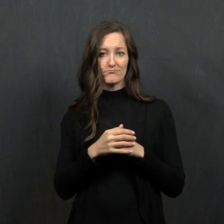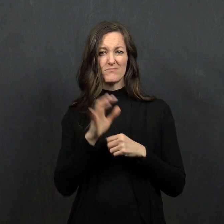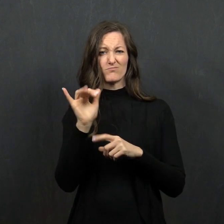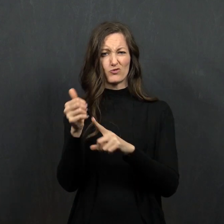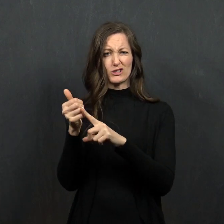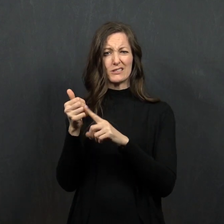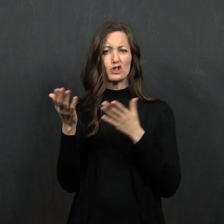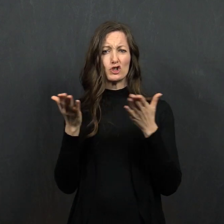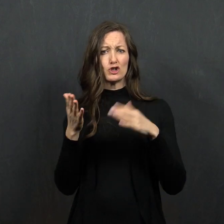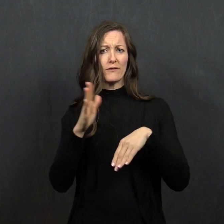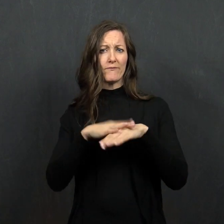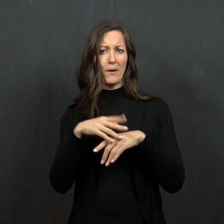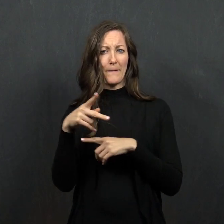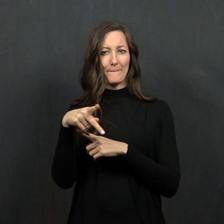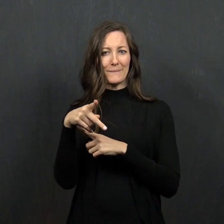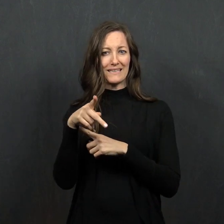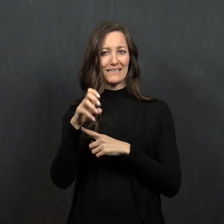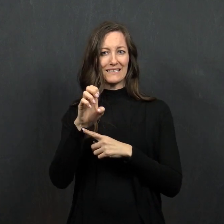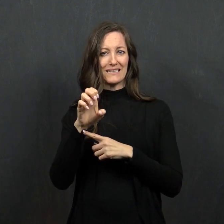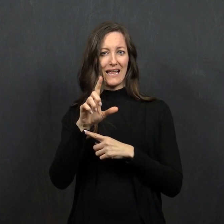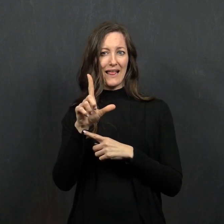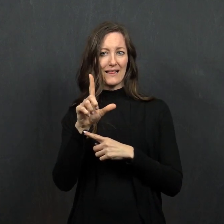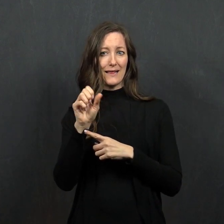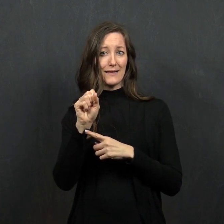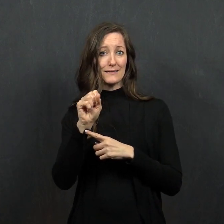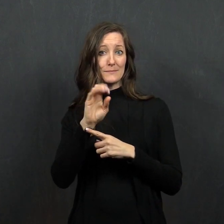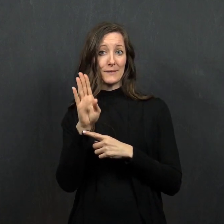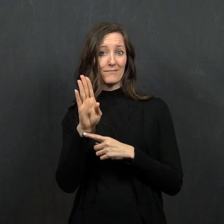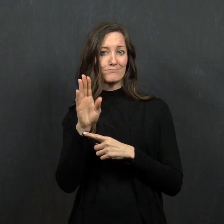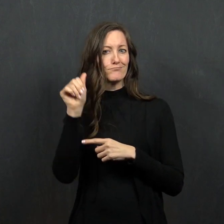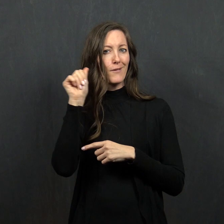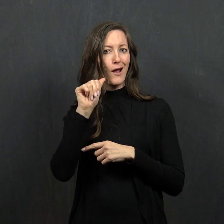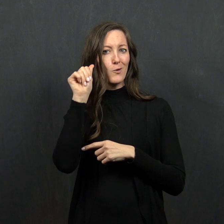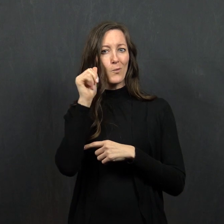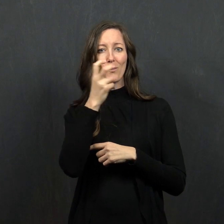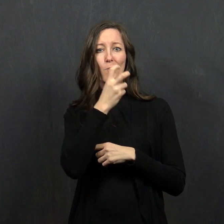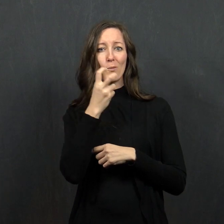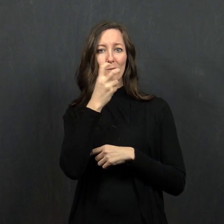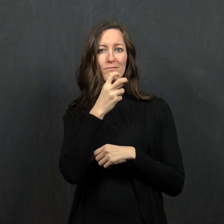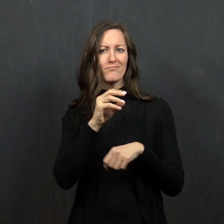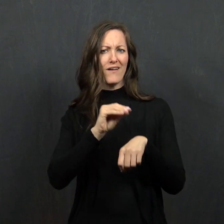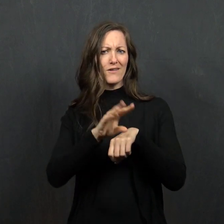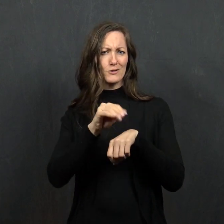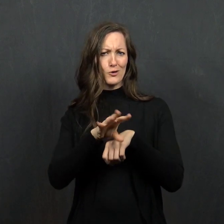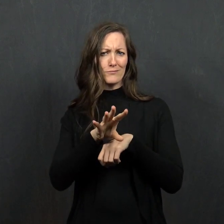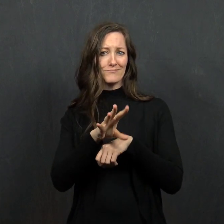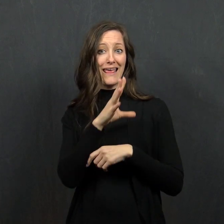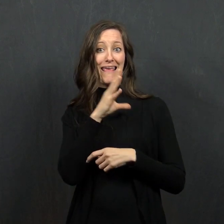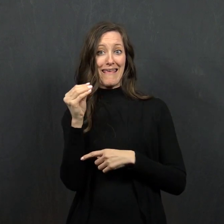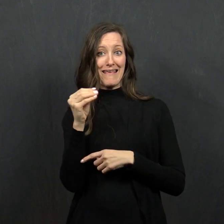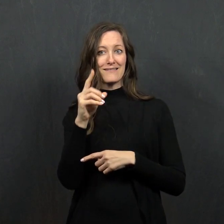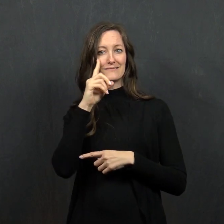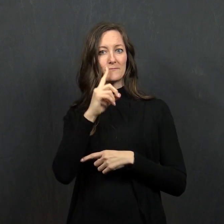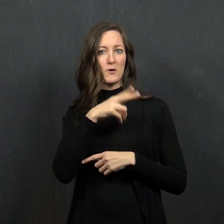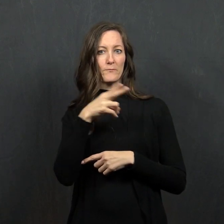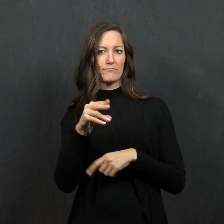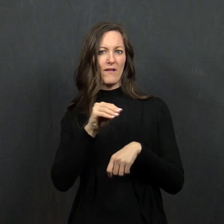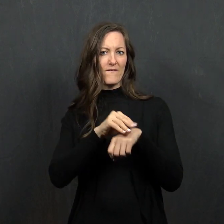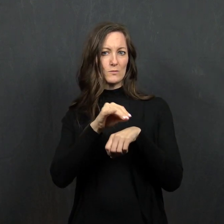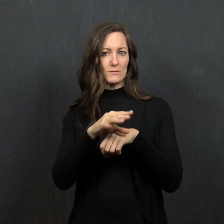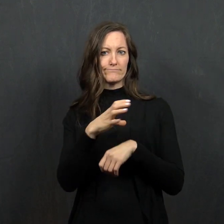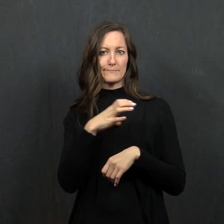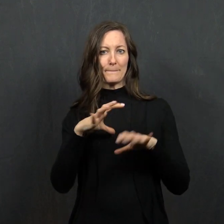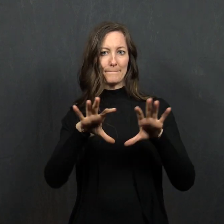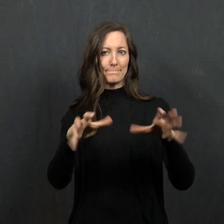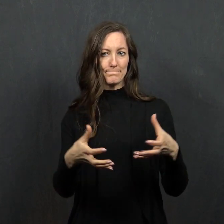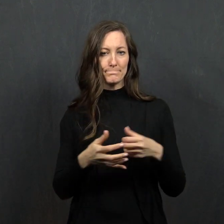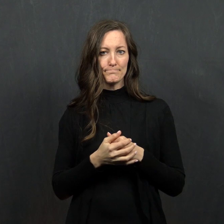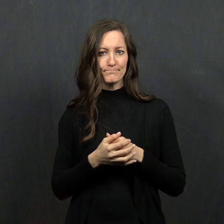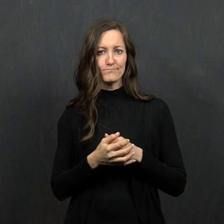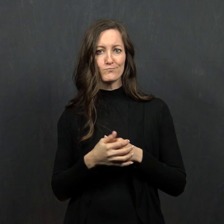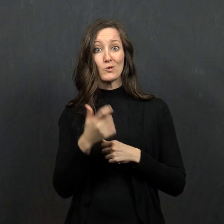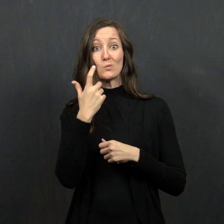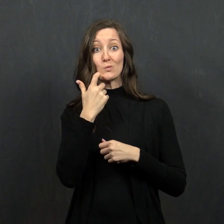and serves on PELSB’s Auditory-Oral Advisory and D/HH Advisory Subcommittees, recently said,